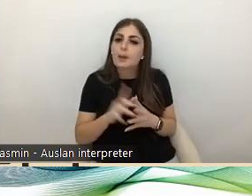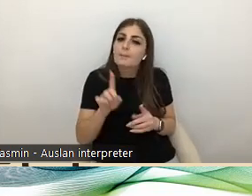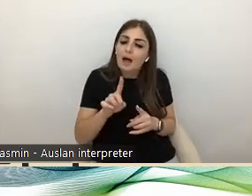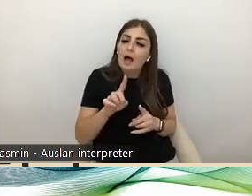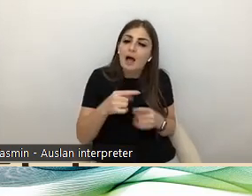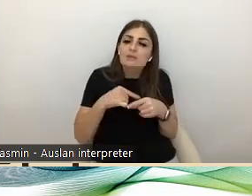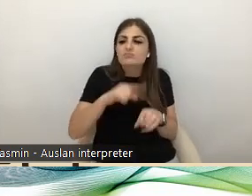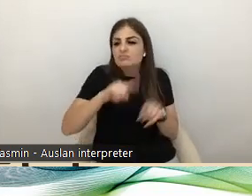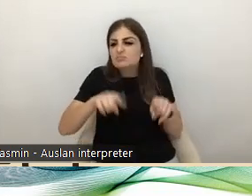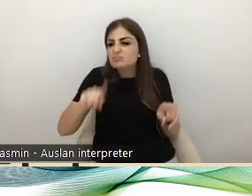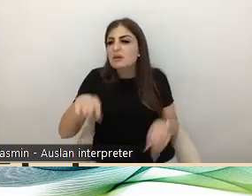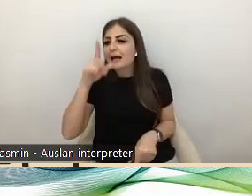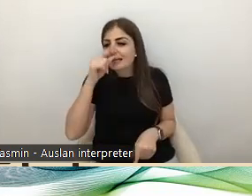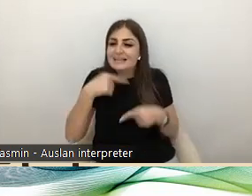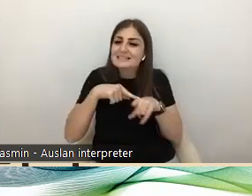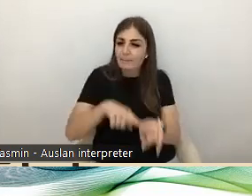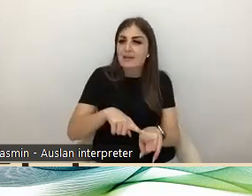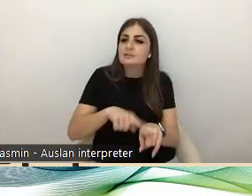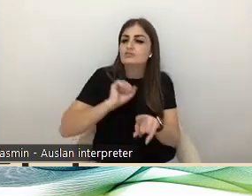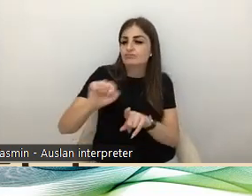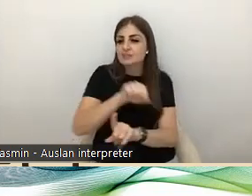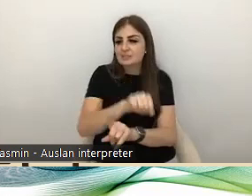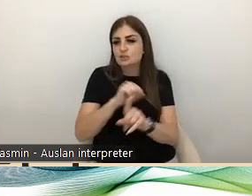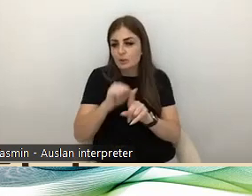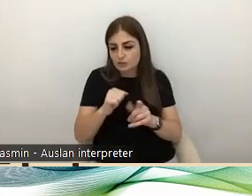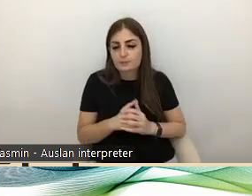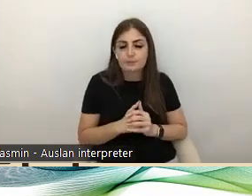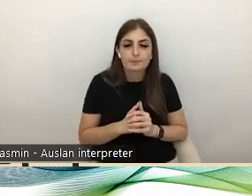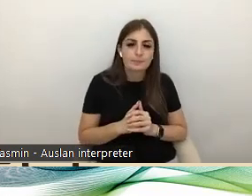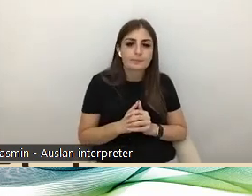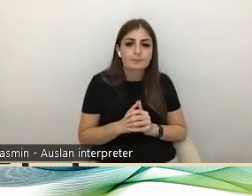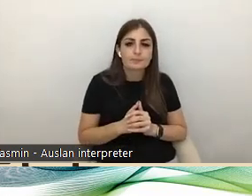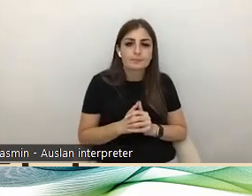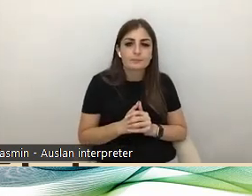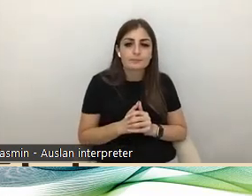depending on the complexity of the matter, and a number of other factors.